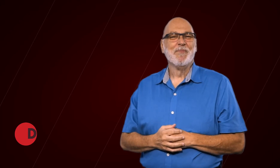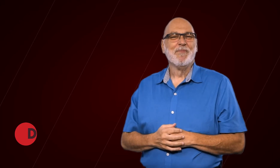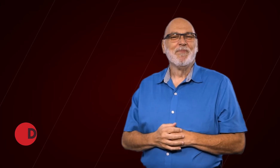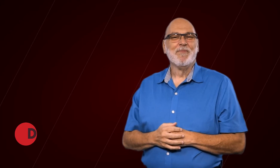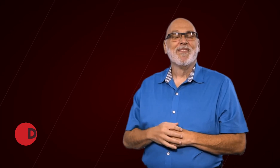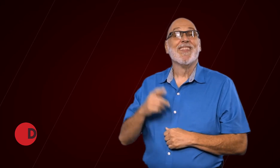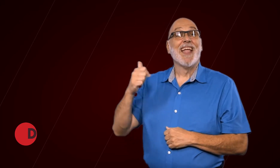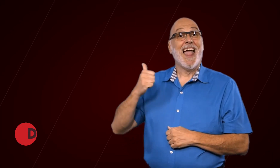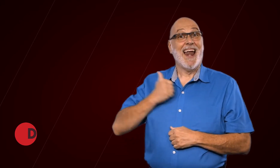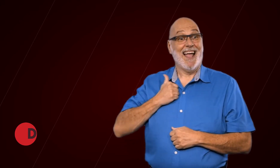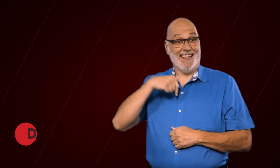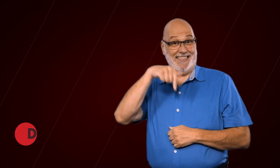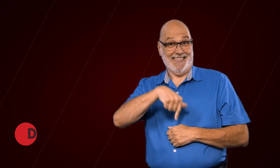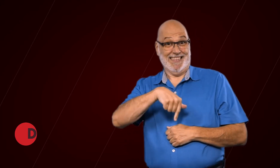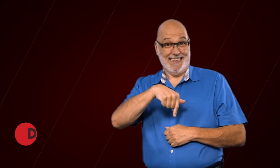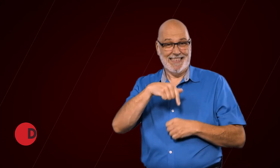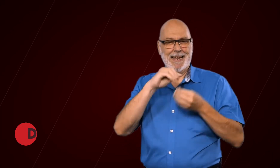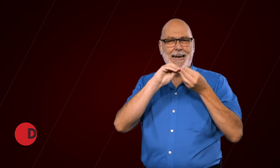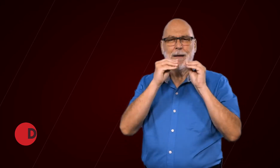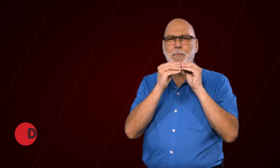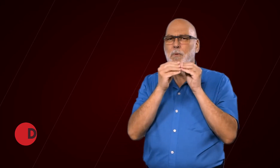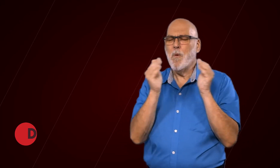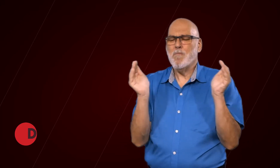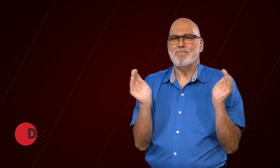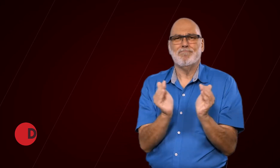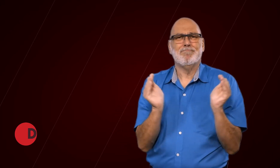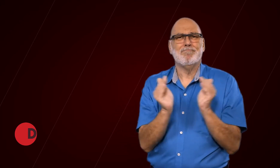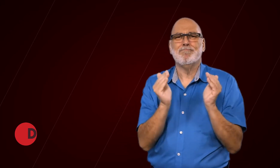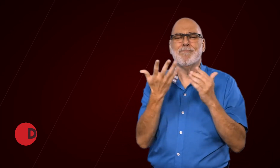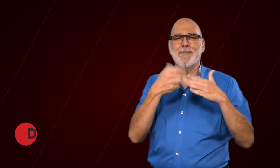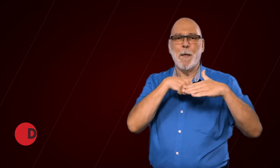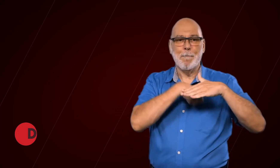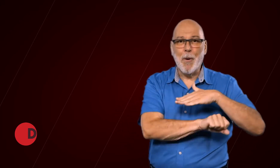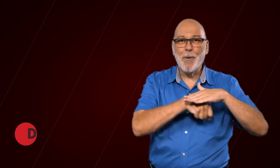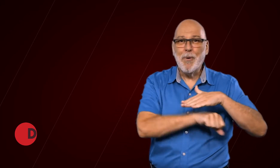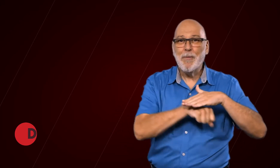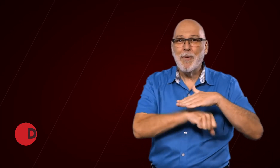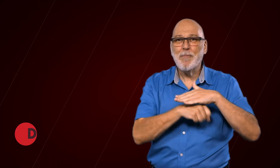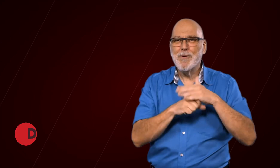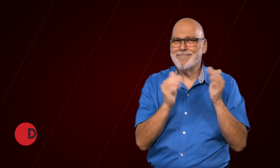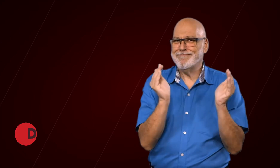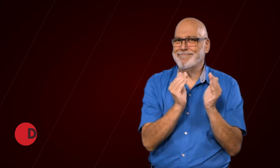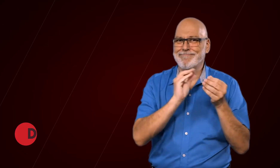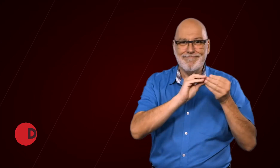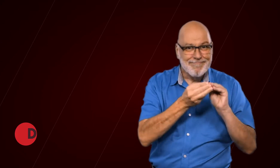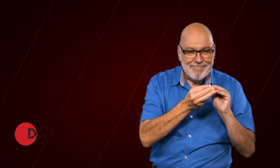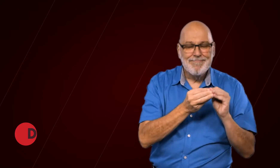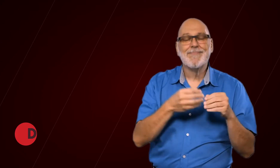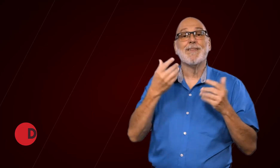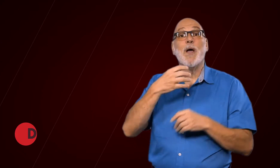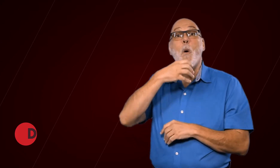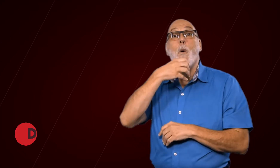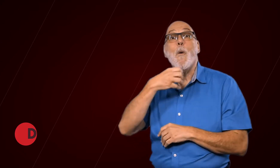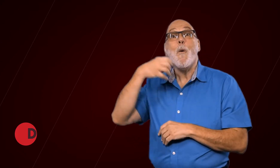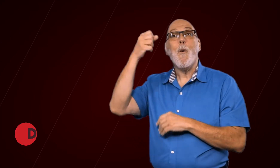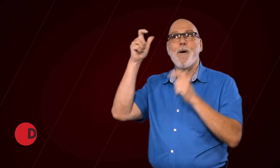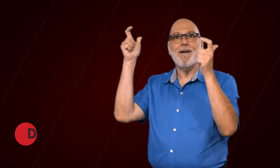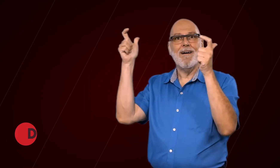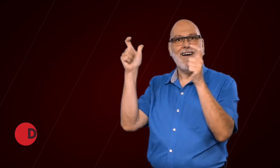With Canada’s low birth rates and aging population,